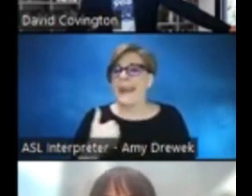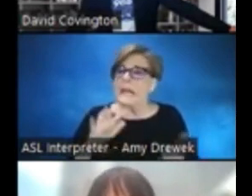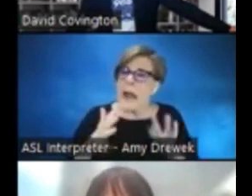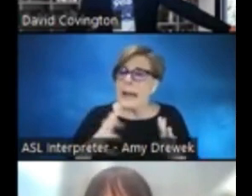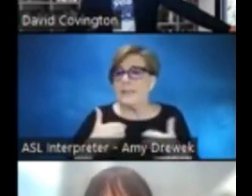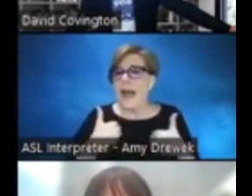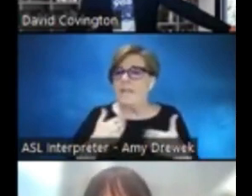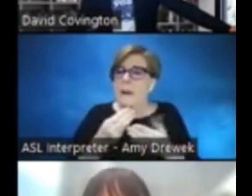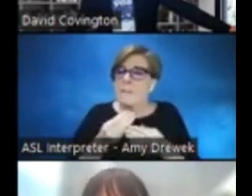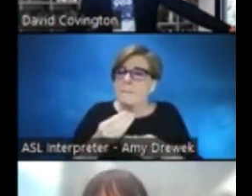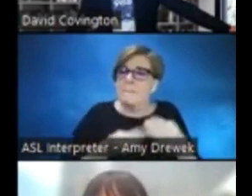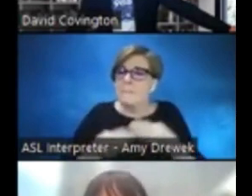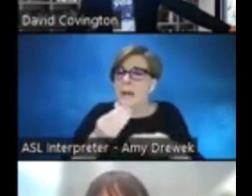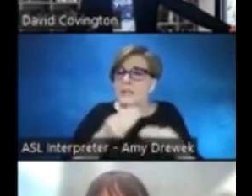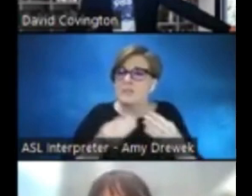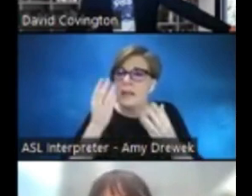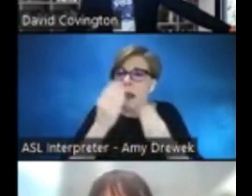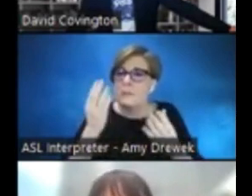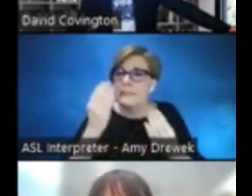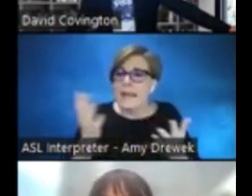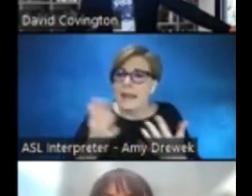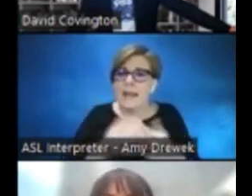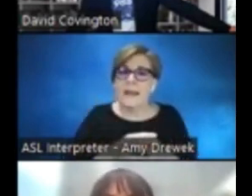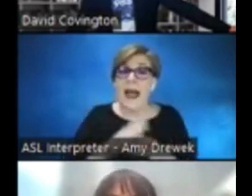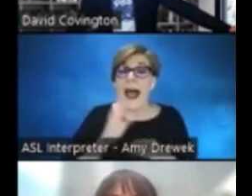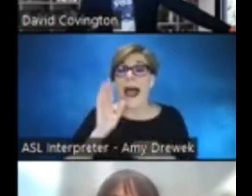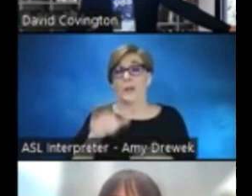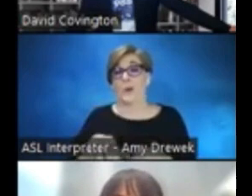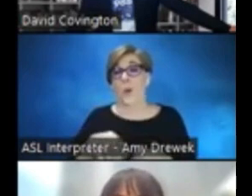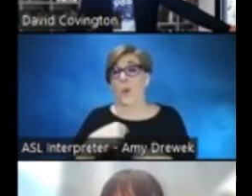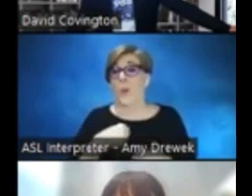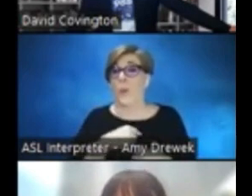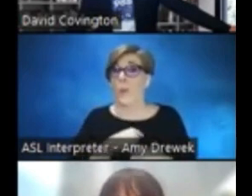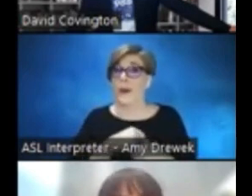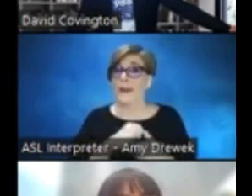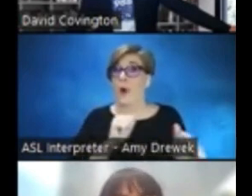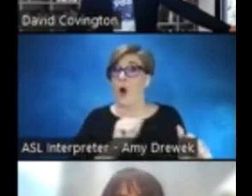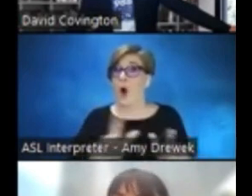I KNOW THAT WE ARE HOPING TO AVOID A THOUGHT DOWN.